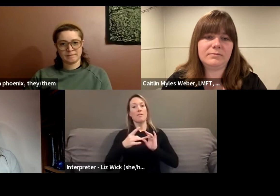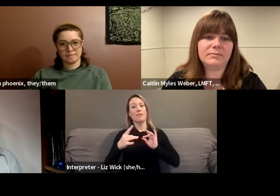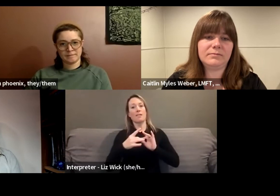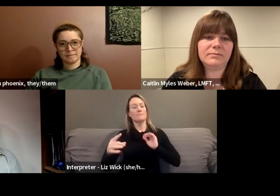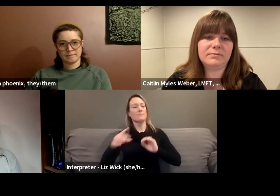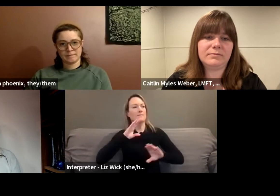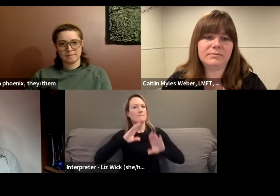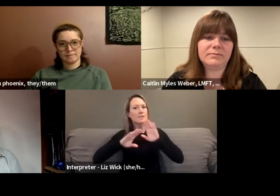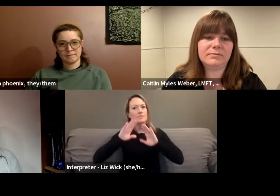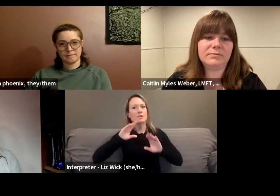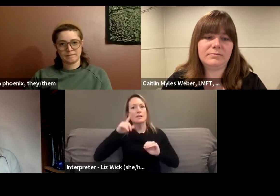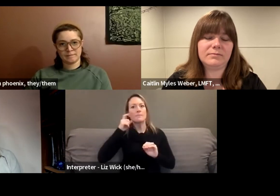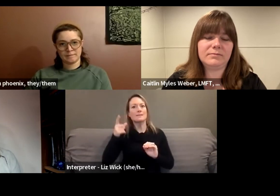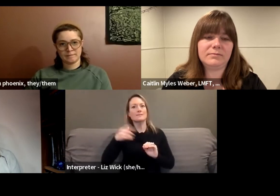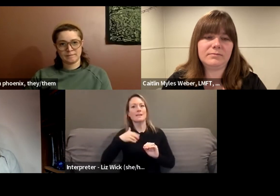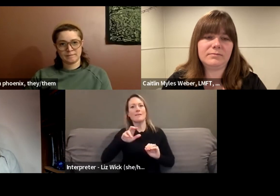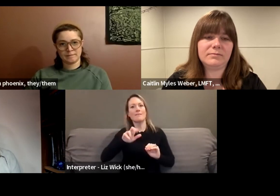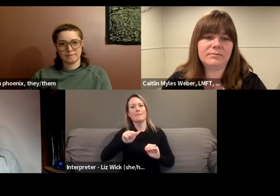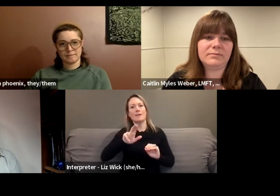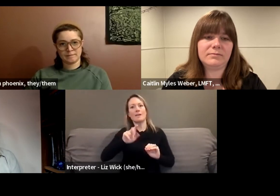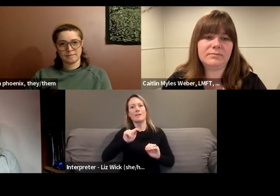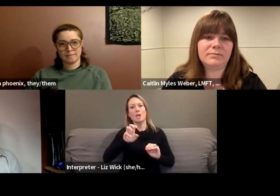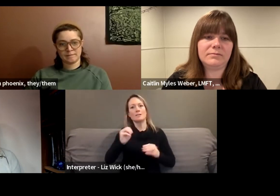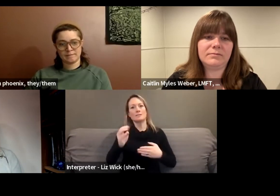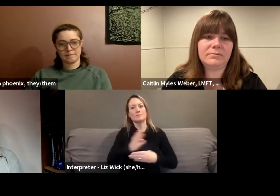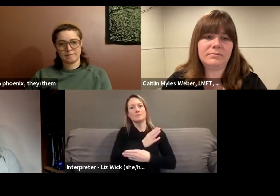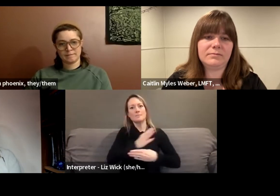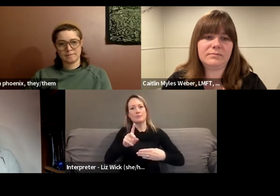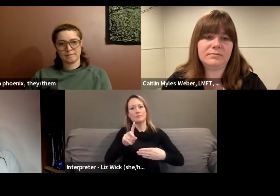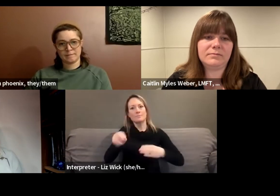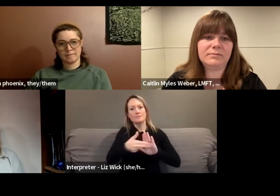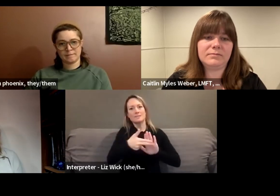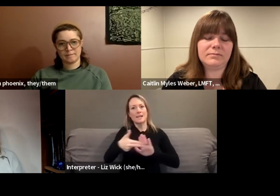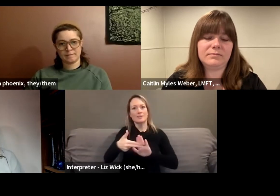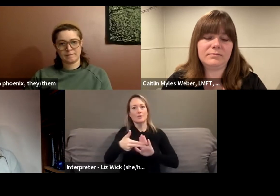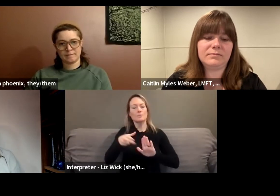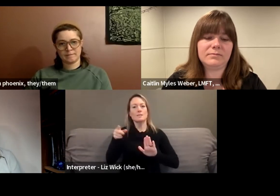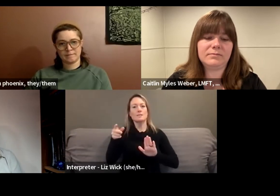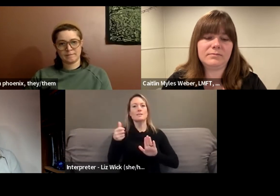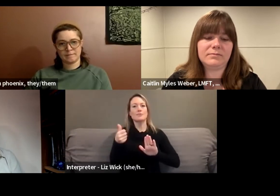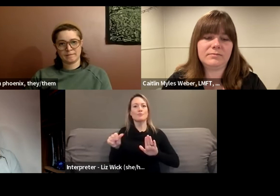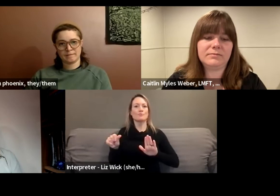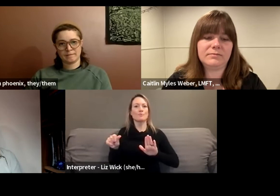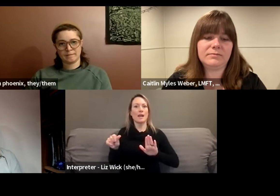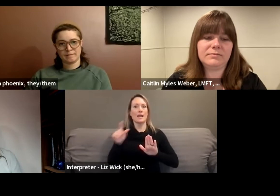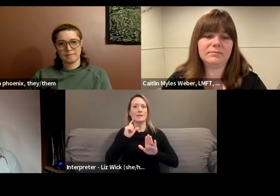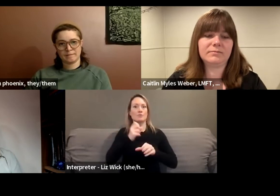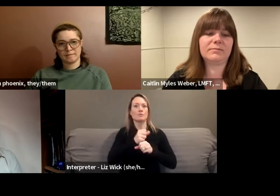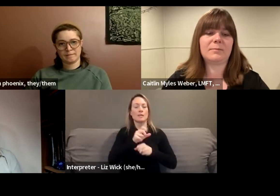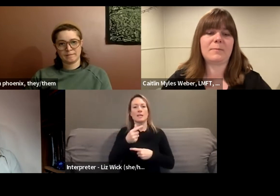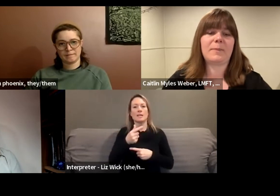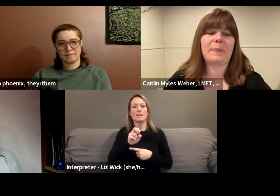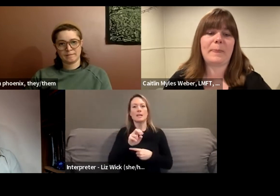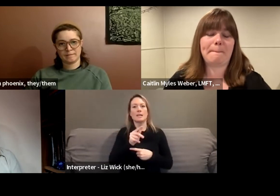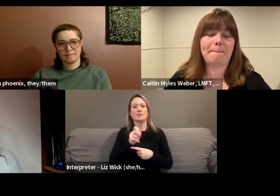because they have an autism spectrum disorder diagnosis and they're trying to get their gender dysphoria needs met